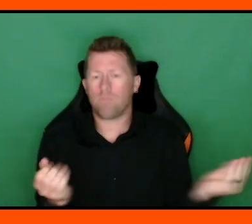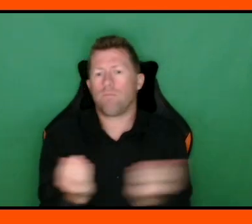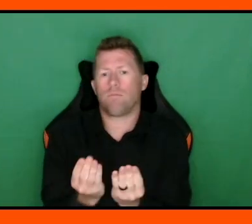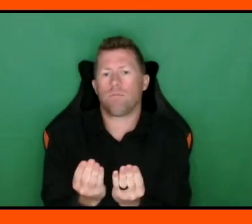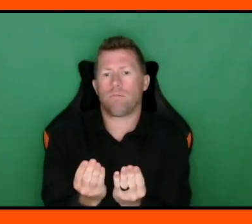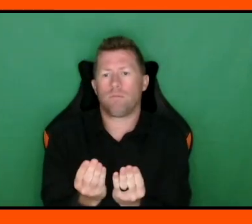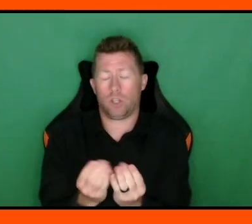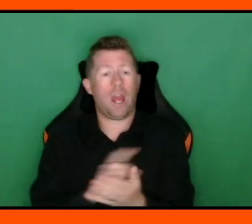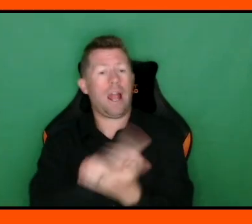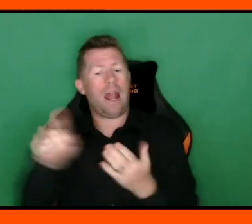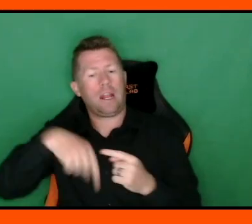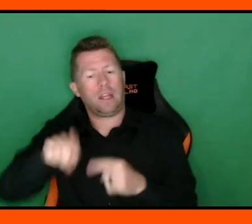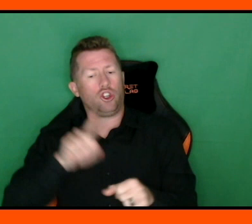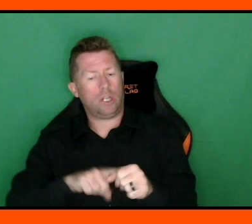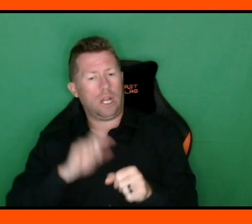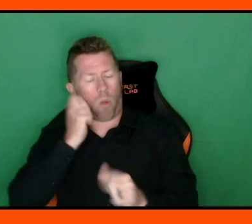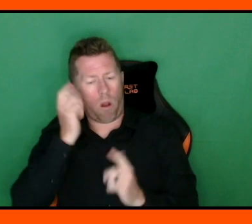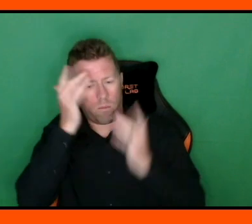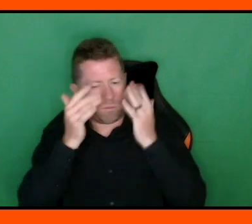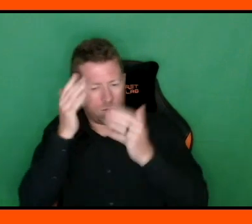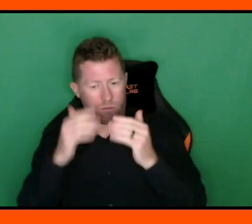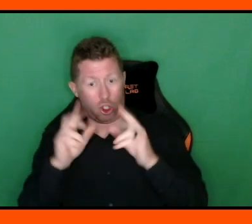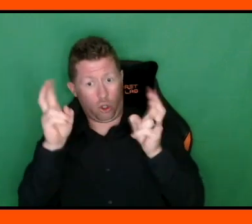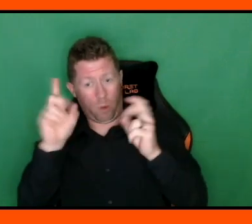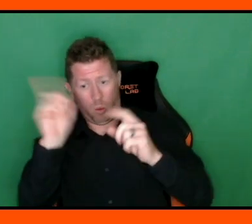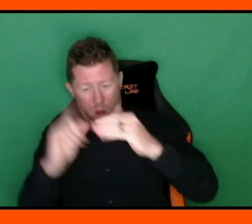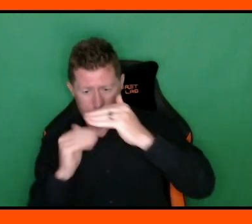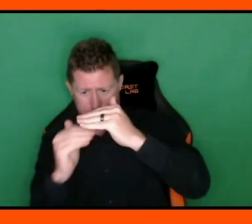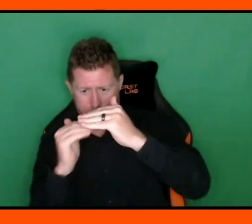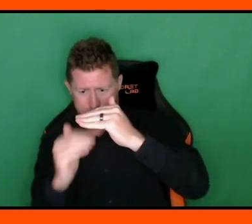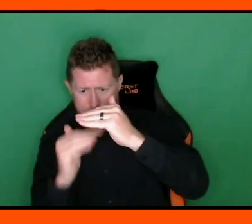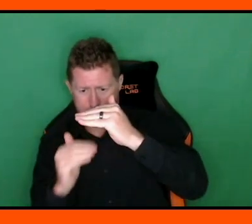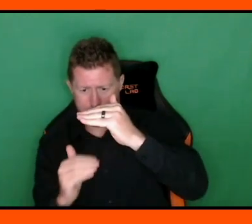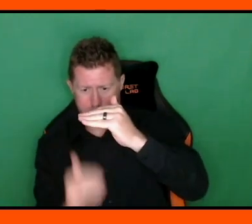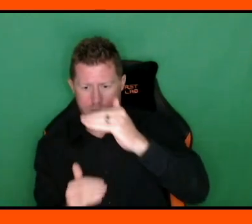being considered for testing alongside those topics that we’re not considering progressing further.